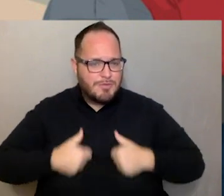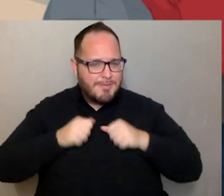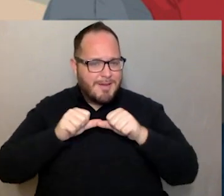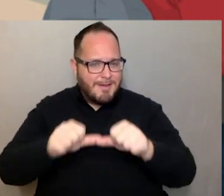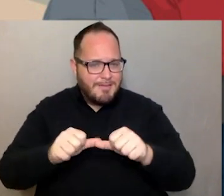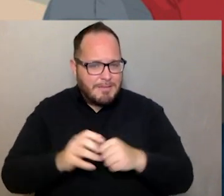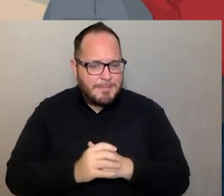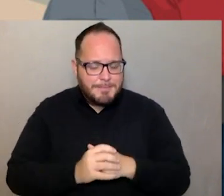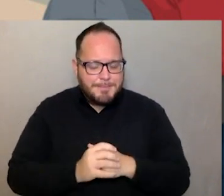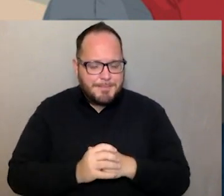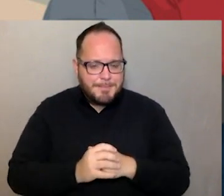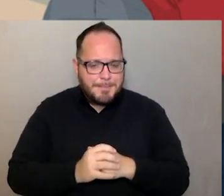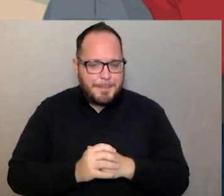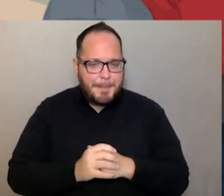THIS YEAR I'VE NOT BEEN ABLE TO BUY CLOTHING FOR MY CHILDREN OR